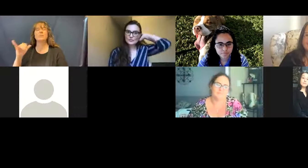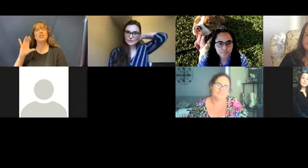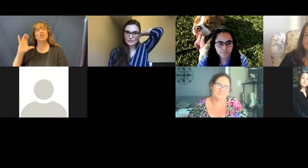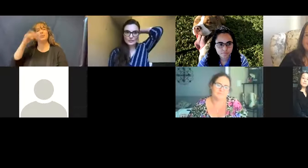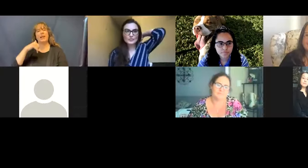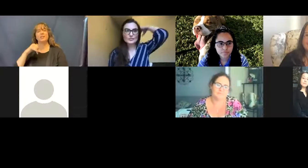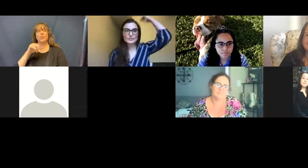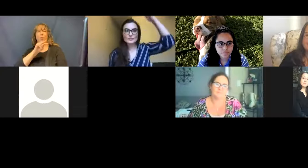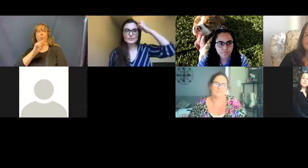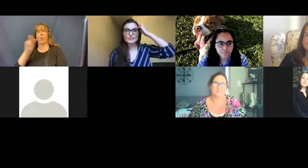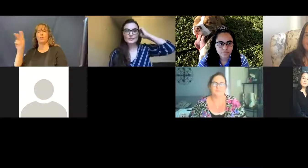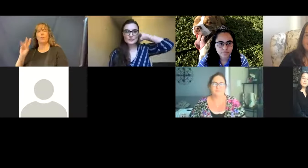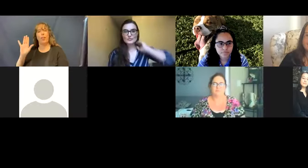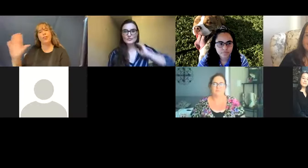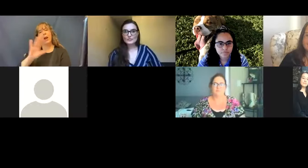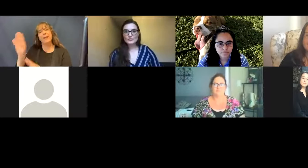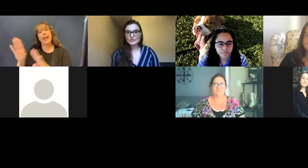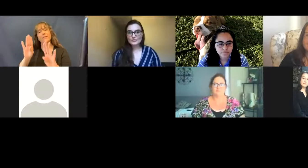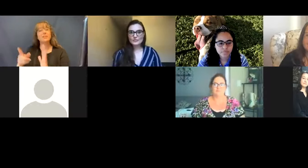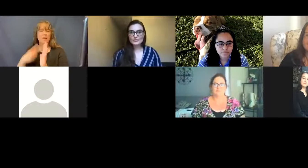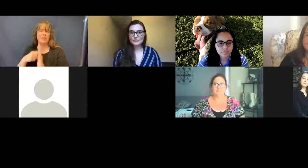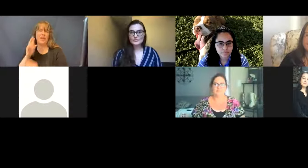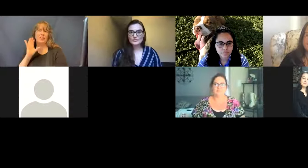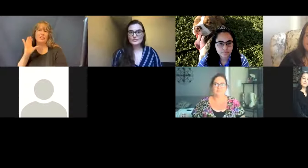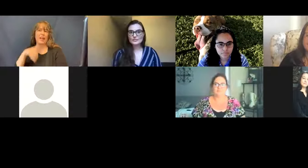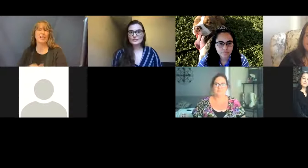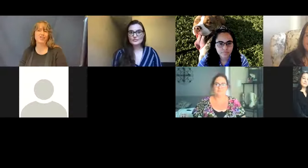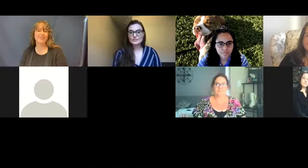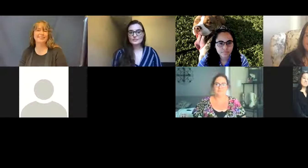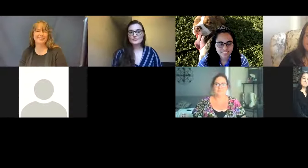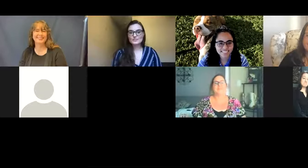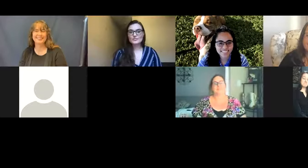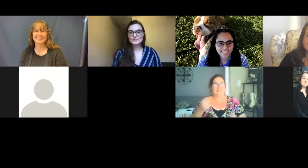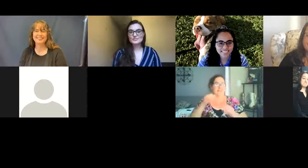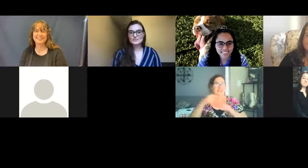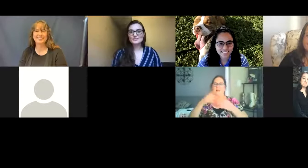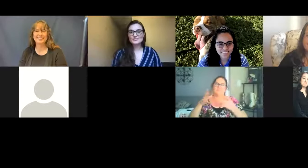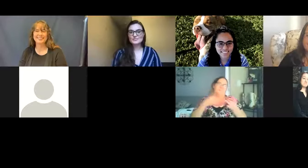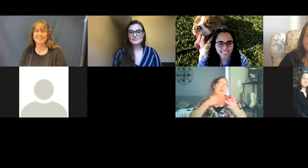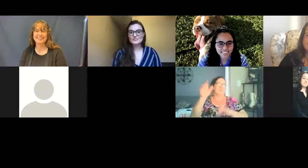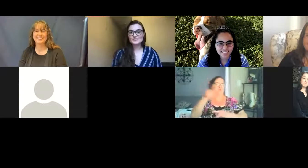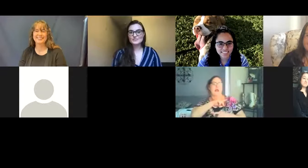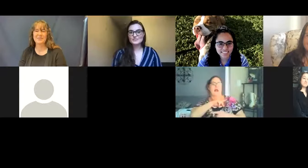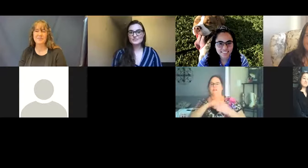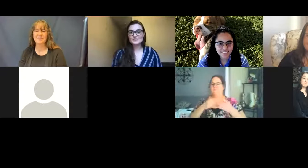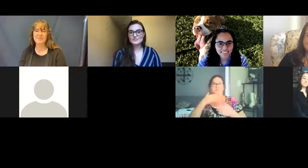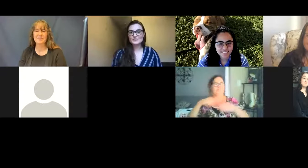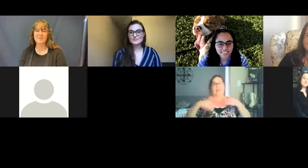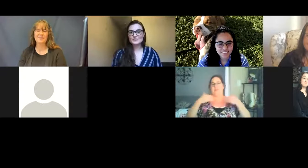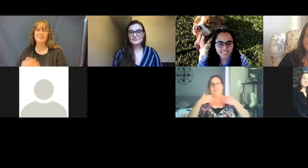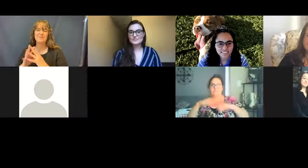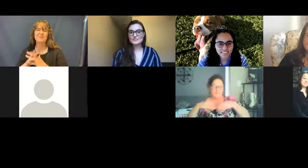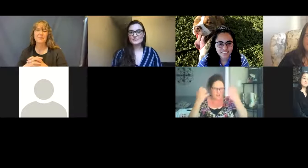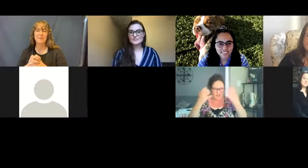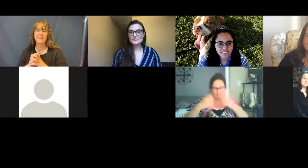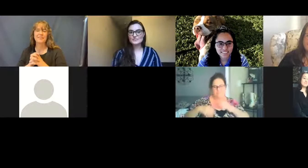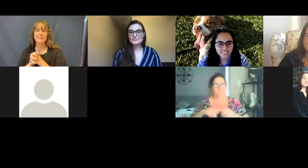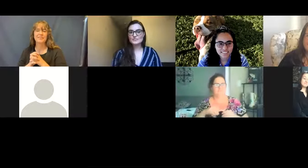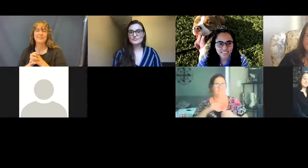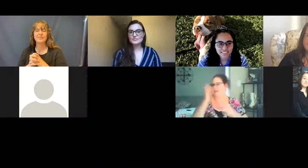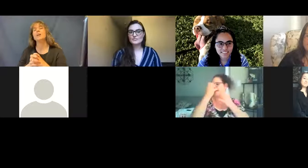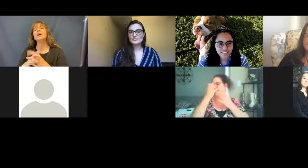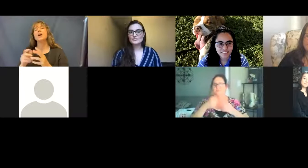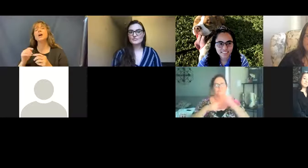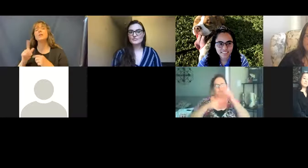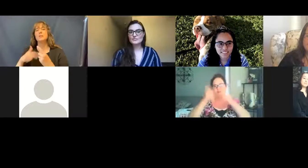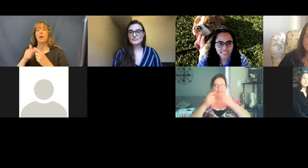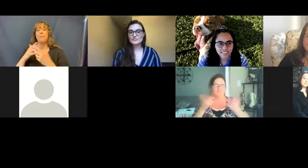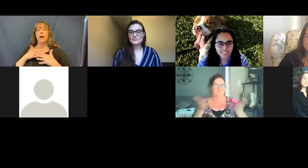and their behavior sometimes was very strange. It was about body language, about personality,